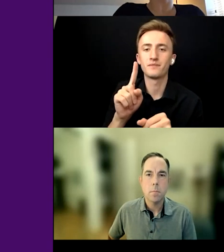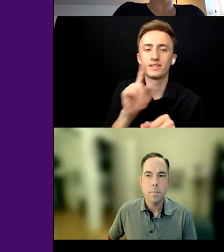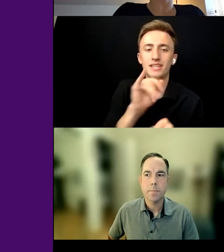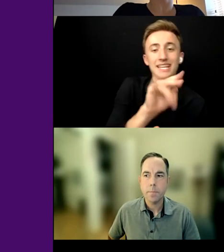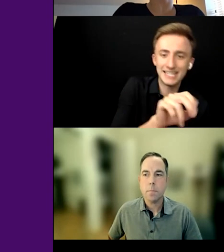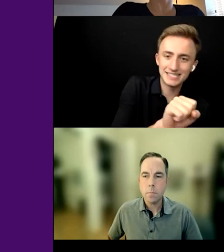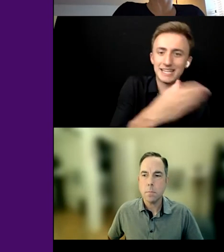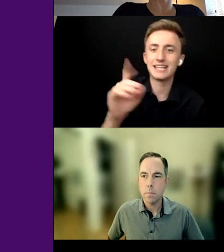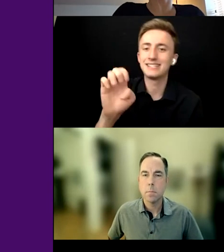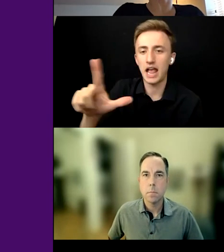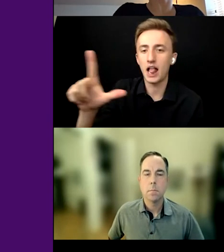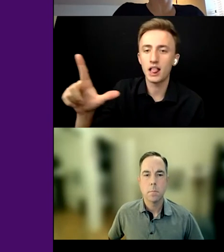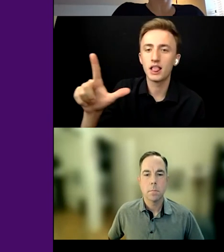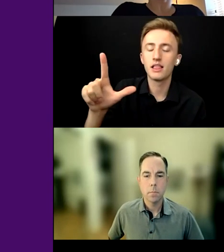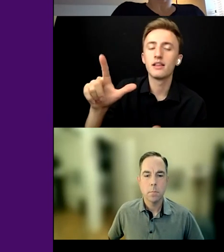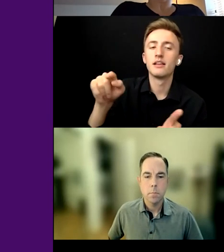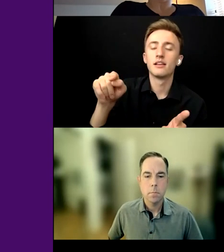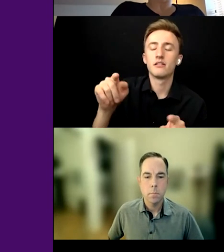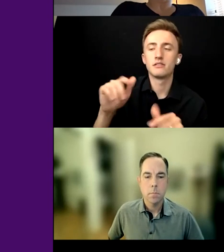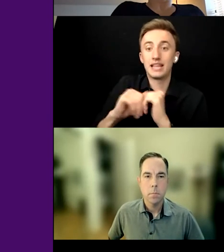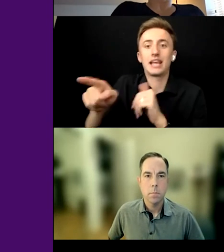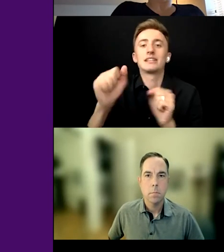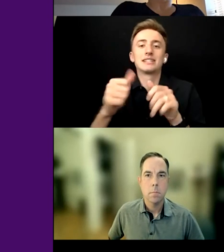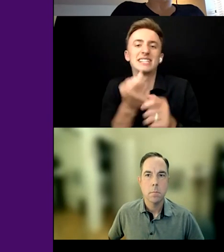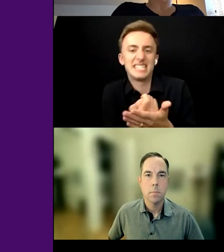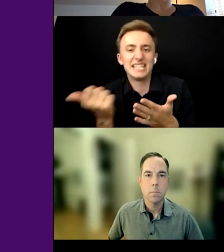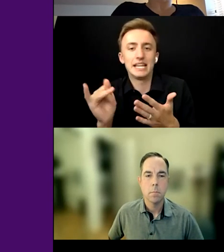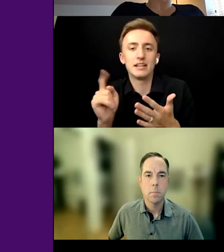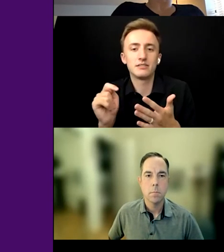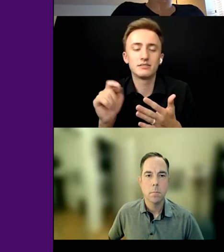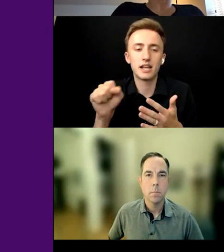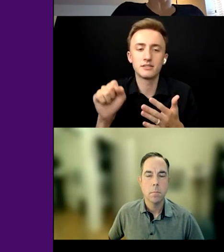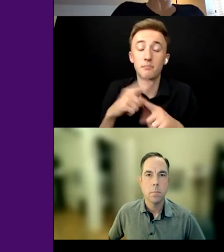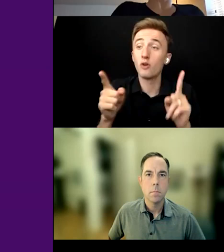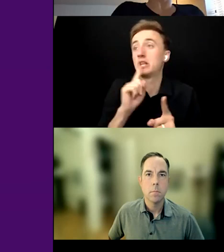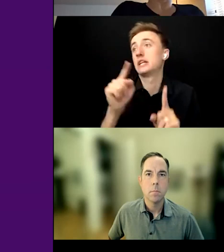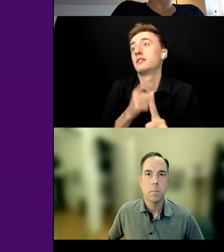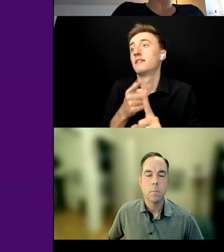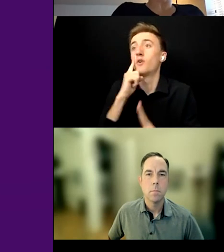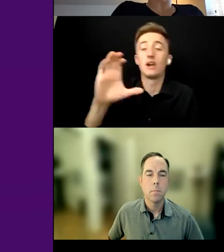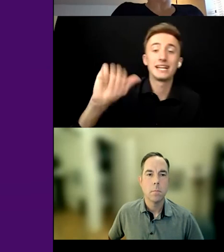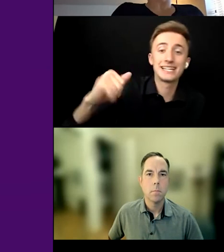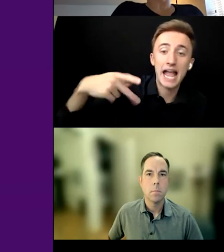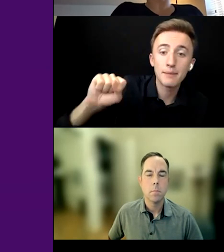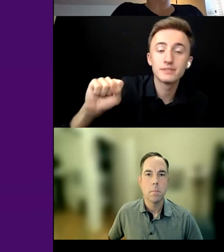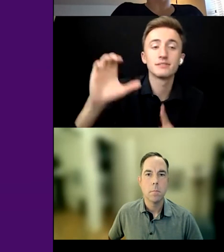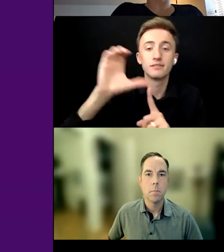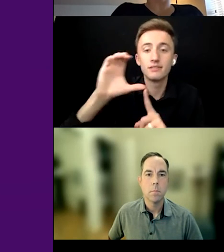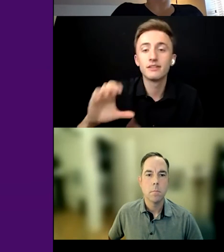been inserted or deleted. But instead of doing what it does for caps or changing picture,